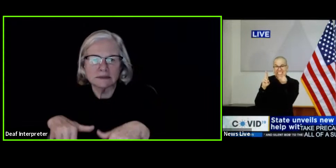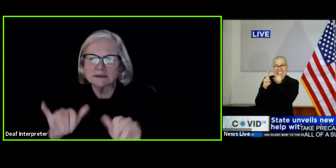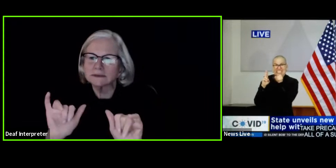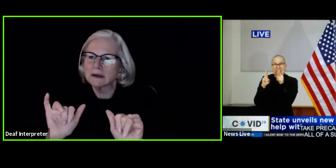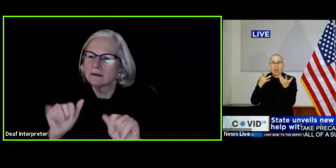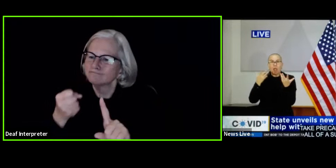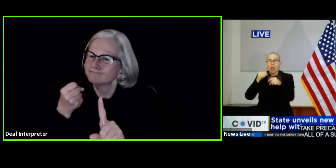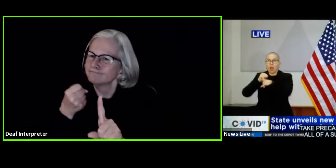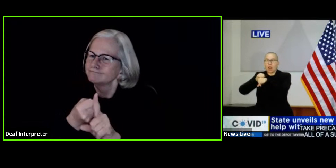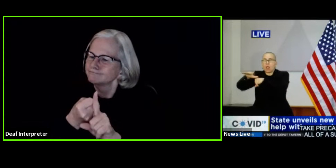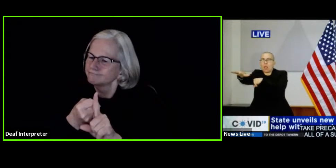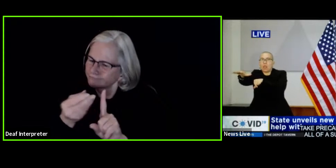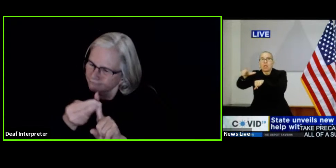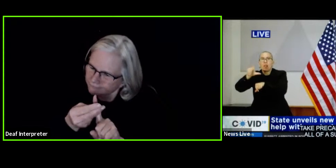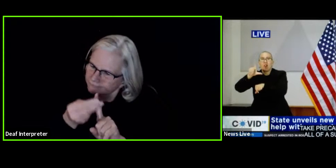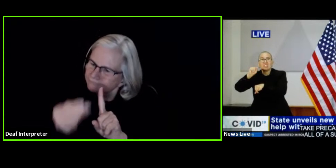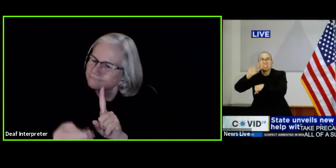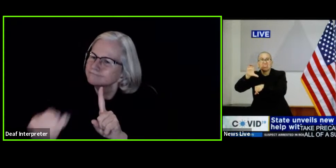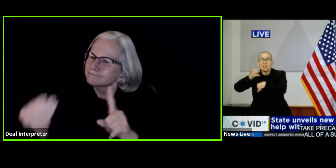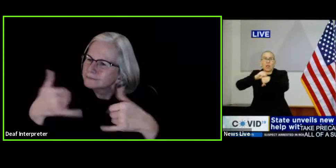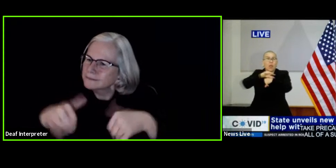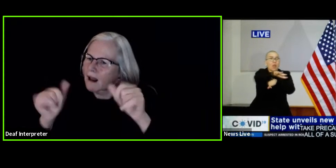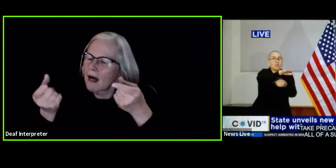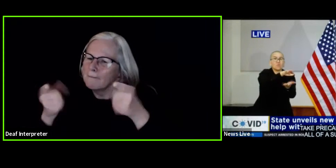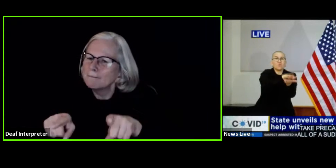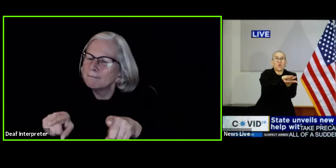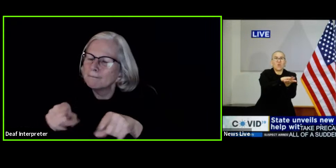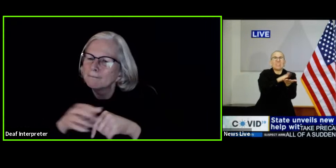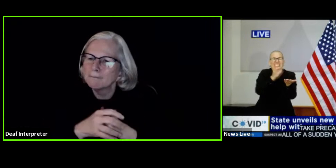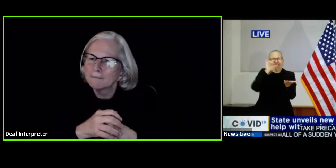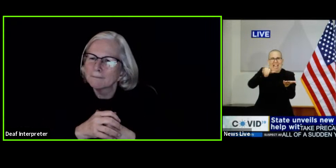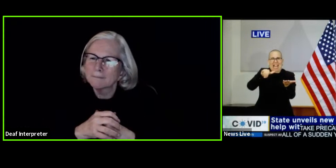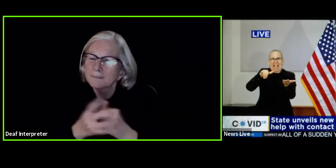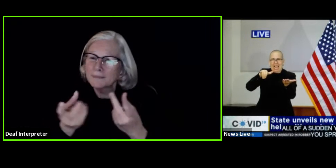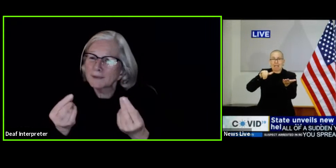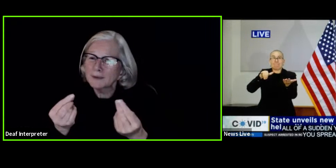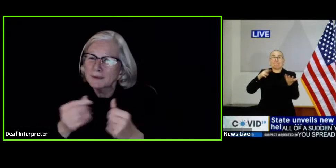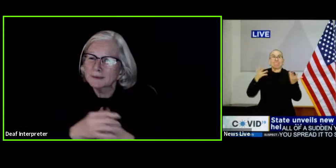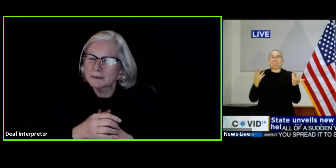AND SO ONE OF THE BEST WAYS IS FOR PEOPLE TO KNOW IF THEY'VE